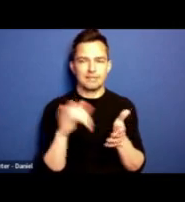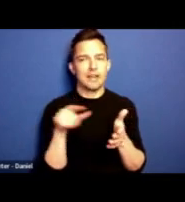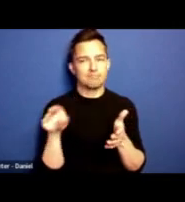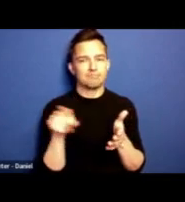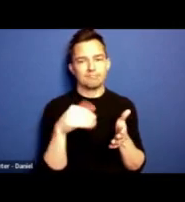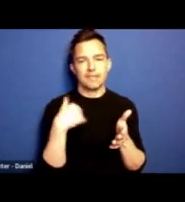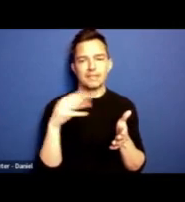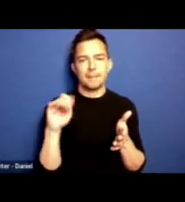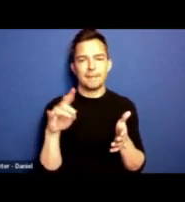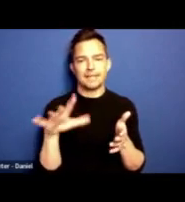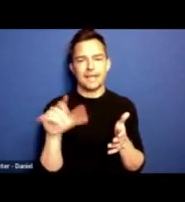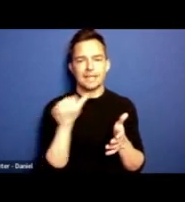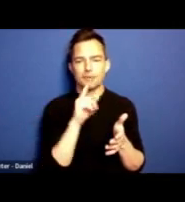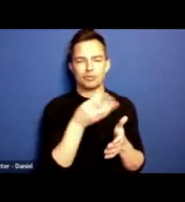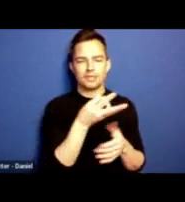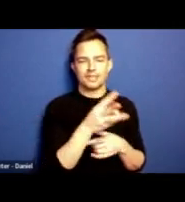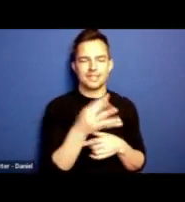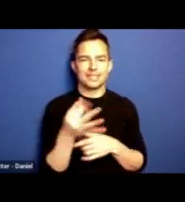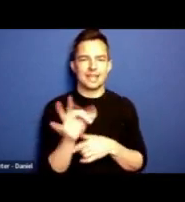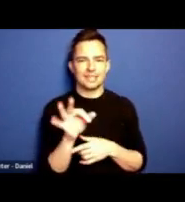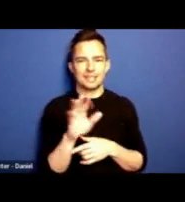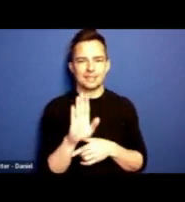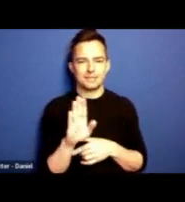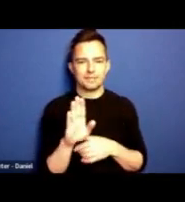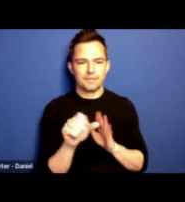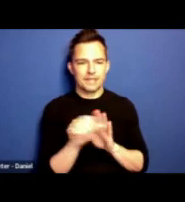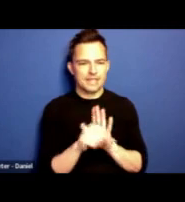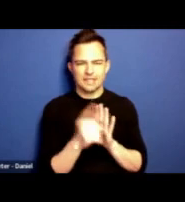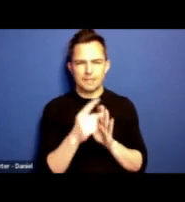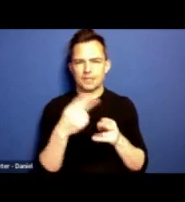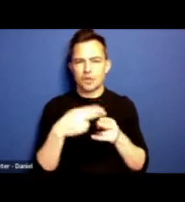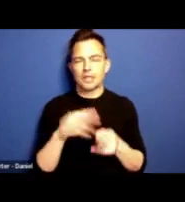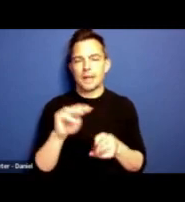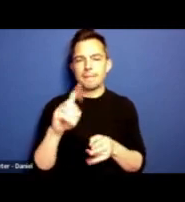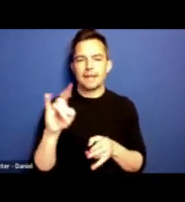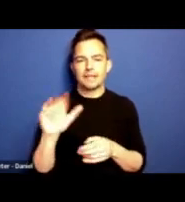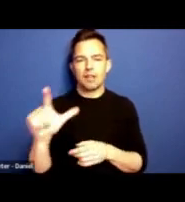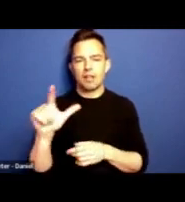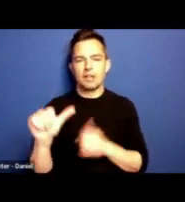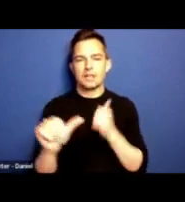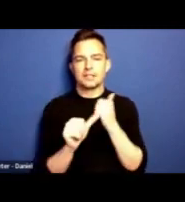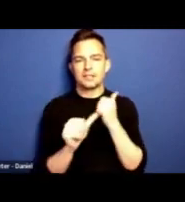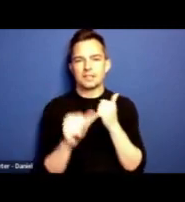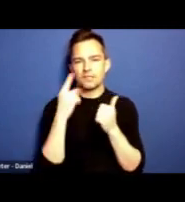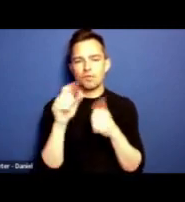it's a 1619 B state or if it's, you know, but it's something called Medical Assistance for Employed Persons with